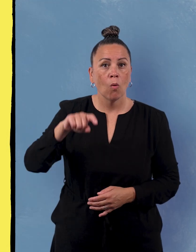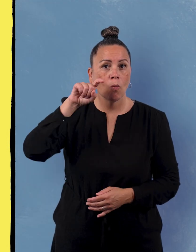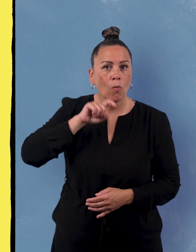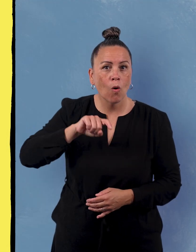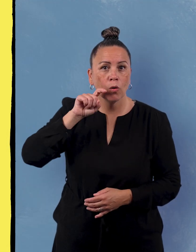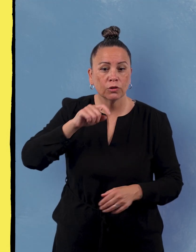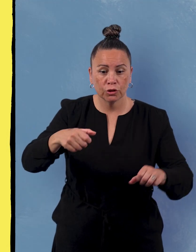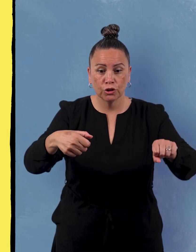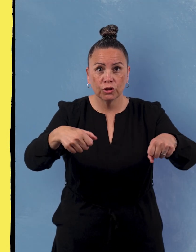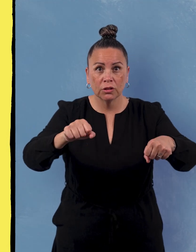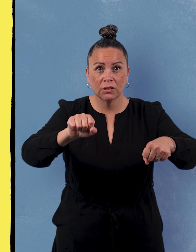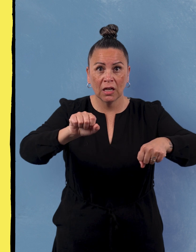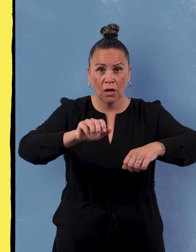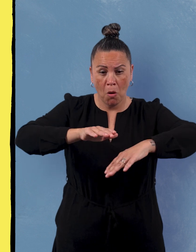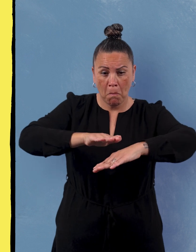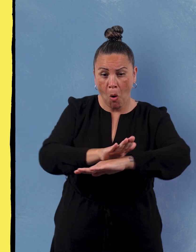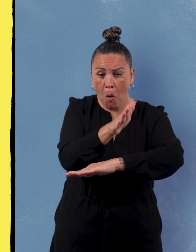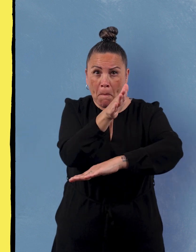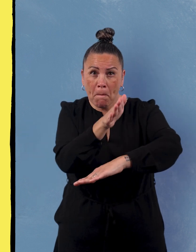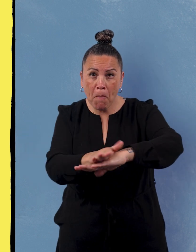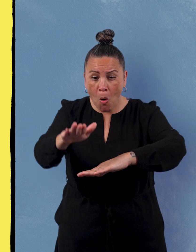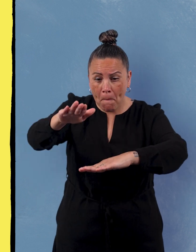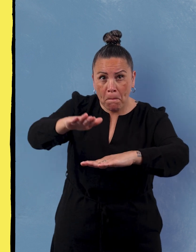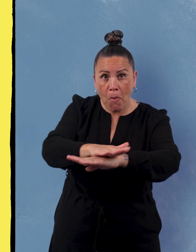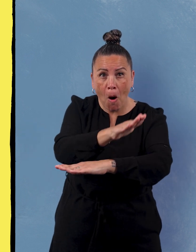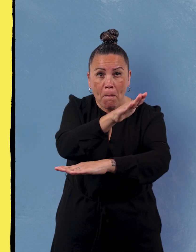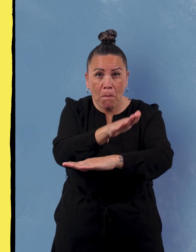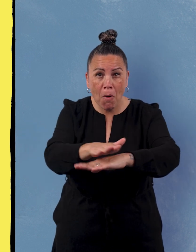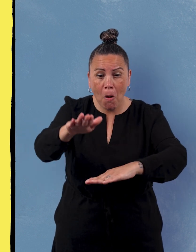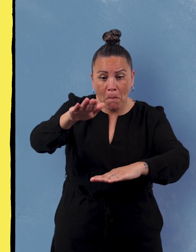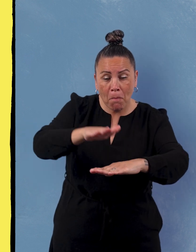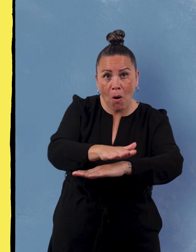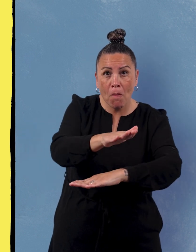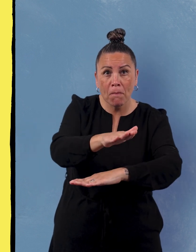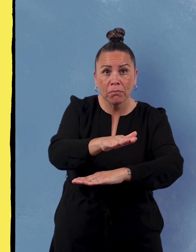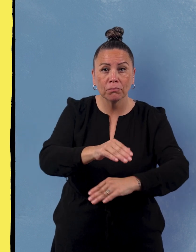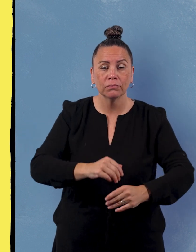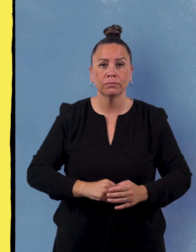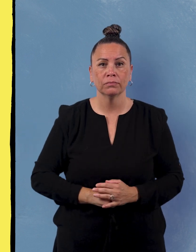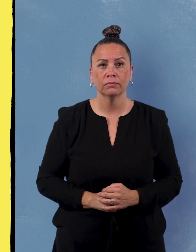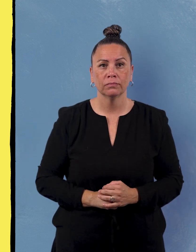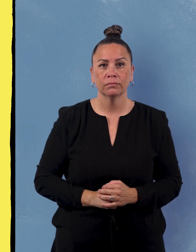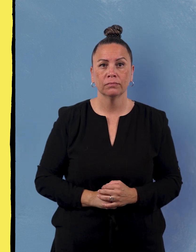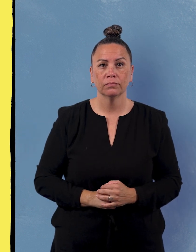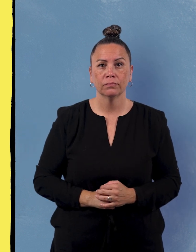Jetskis move fast over water and can jump waves with ease.